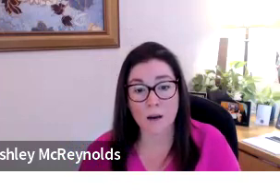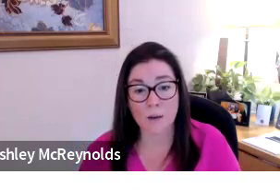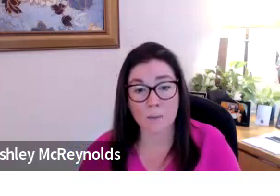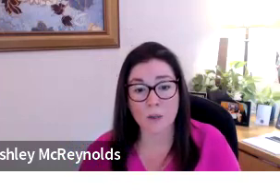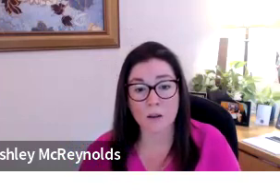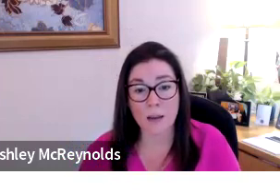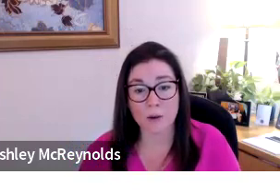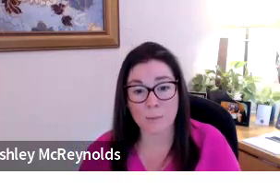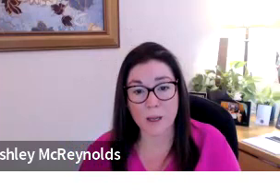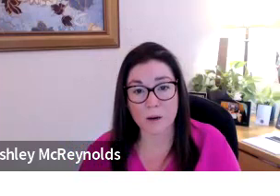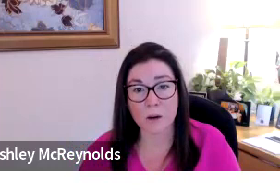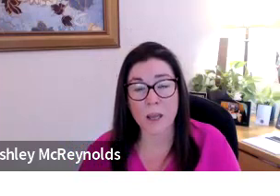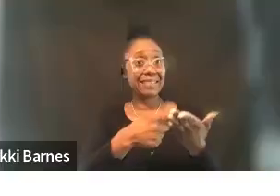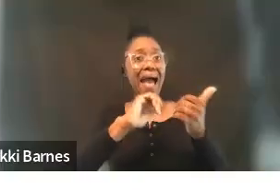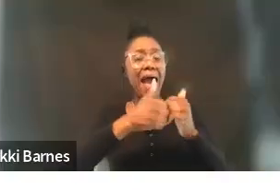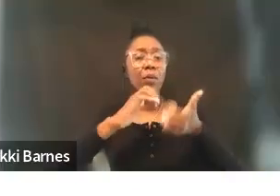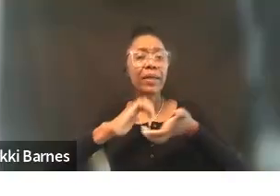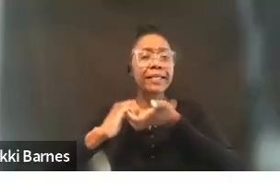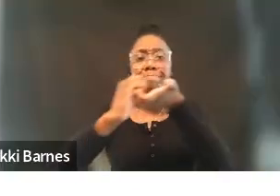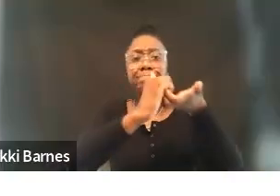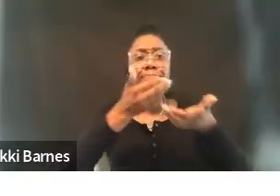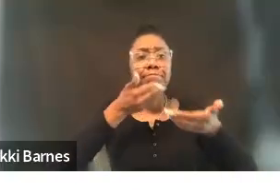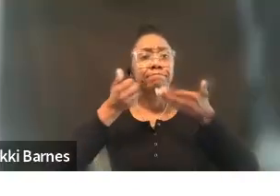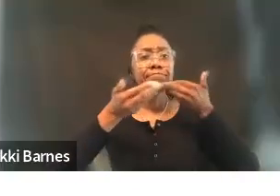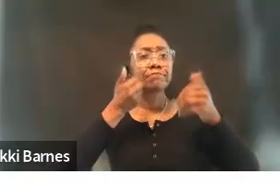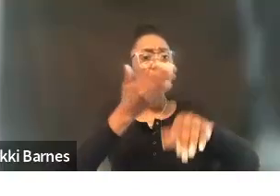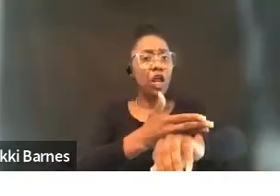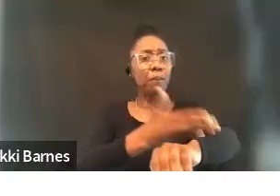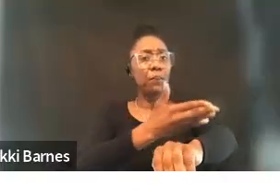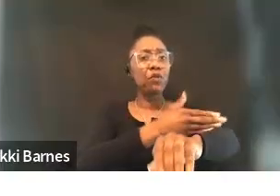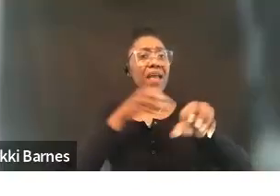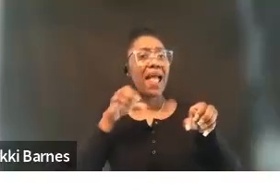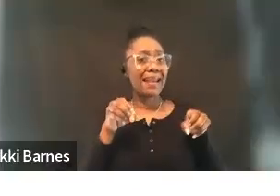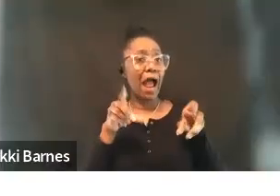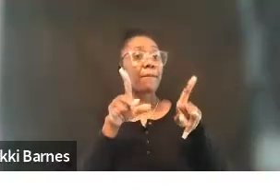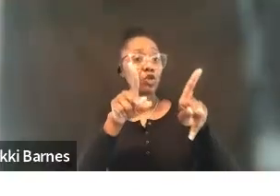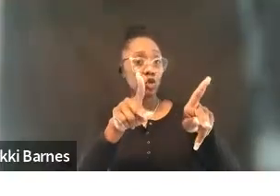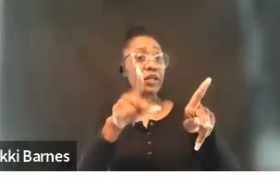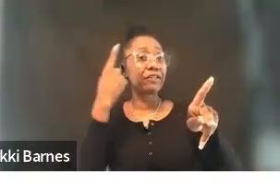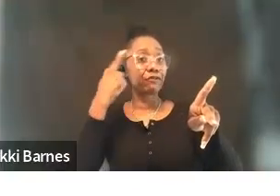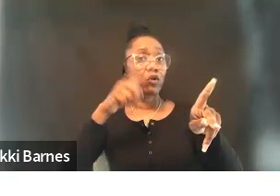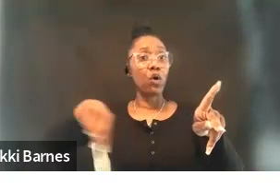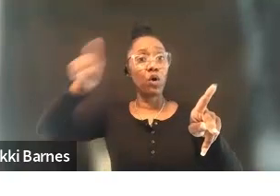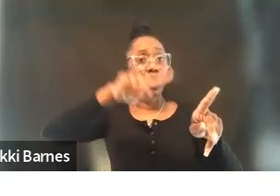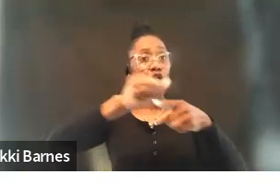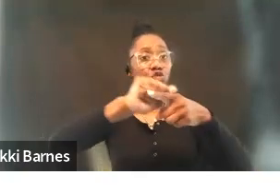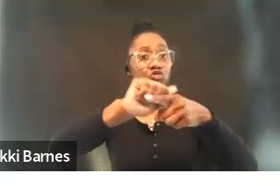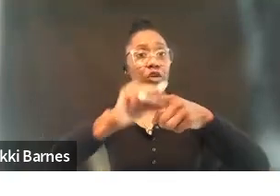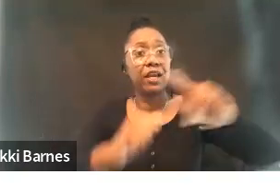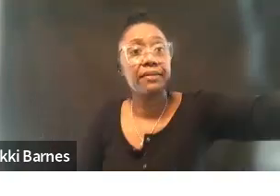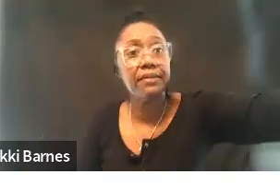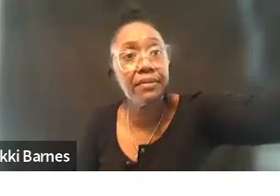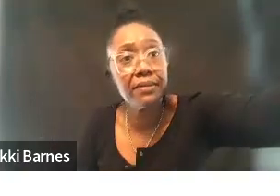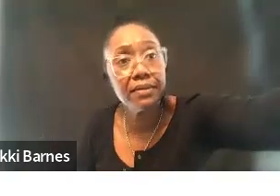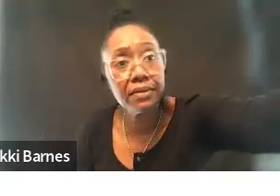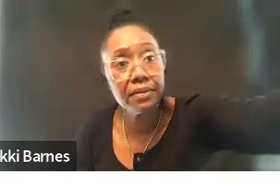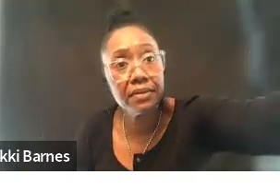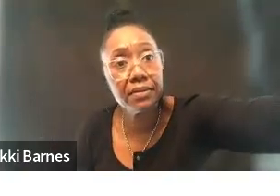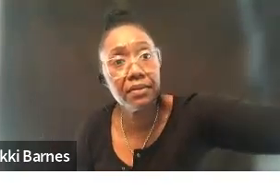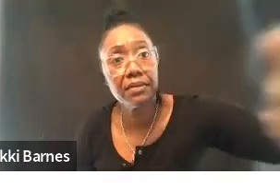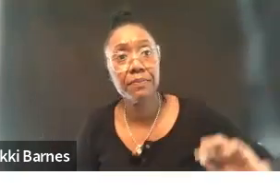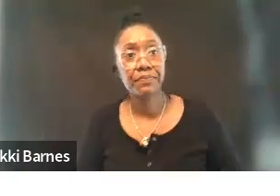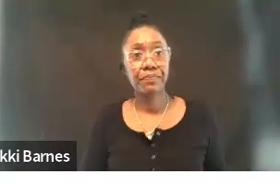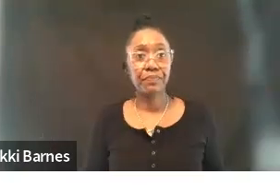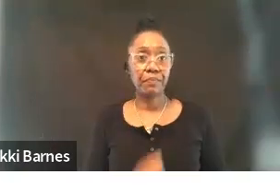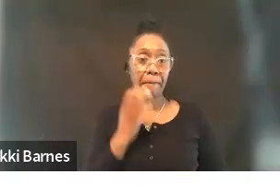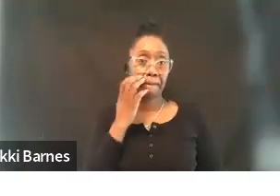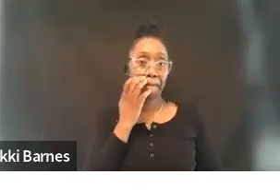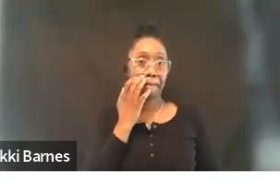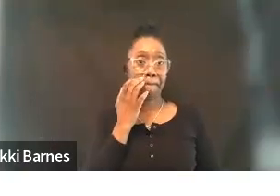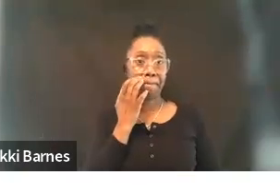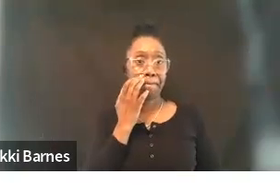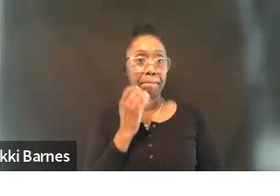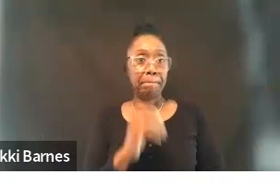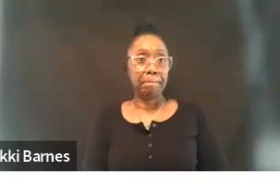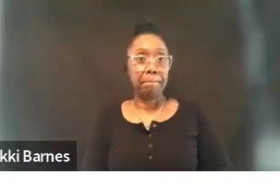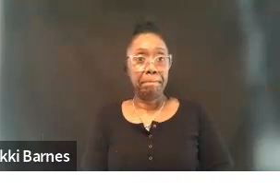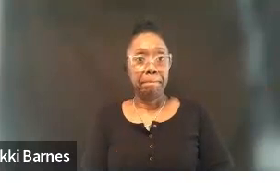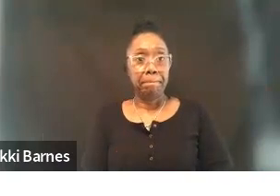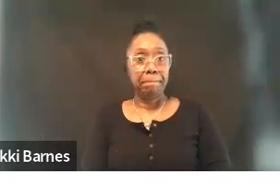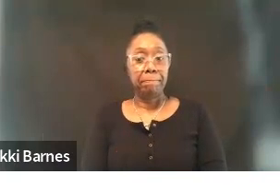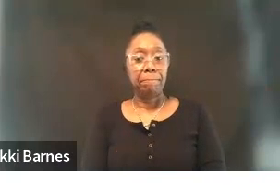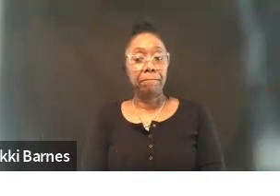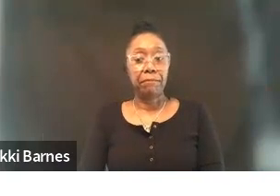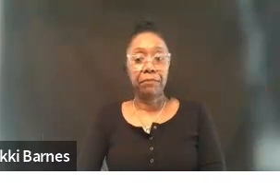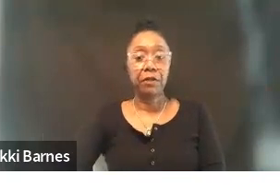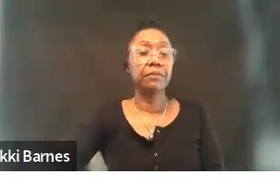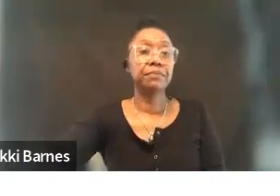Trainings.